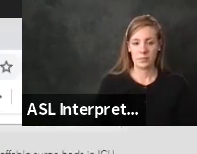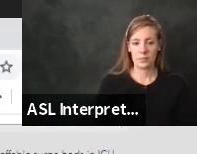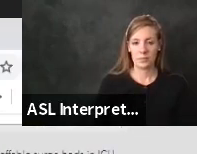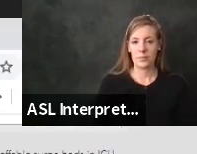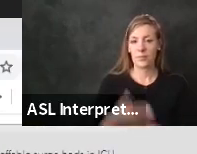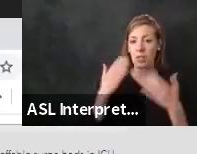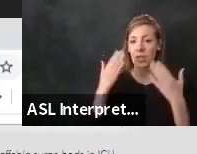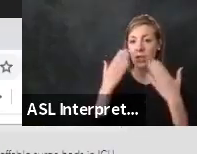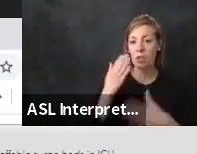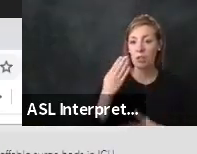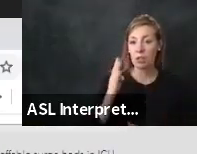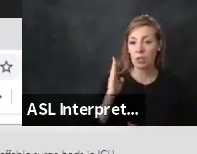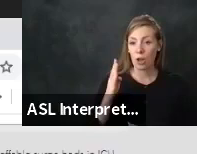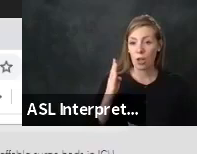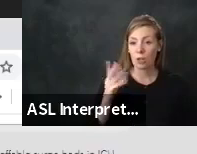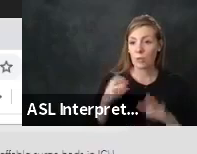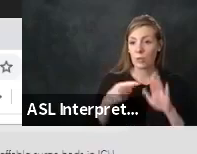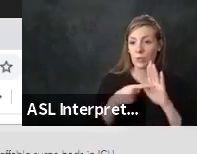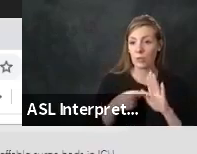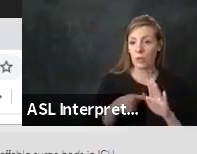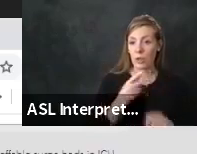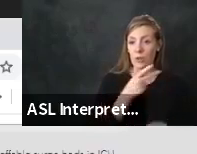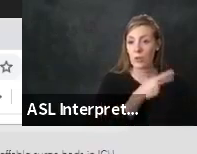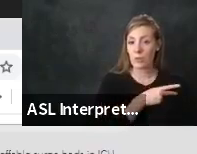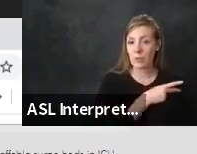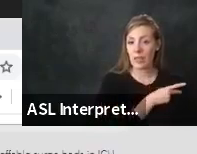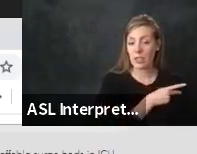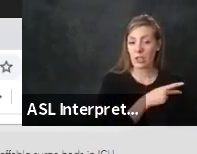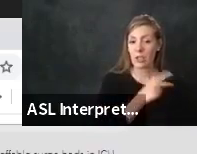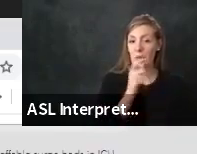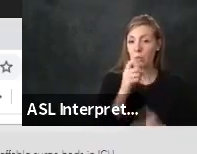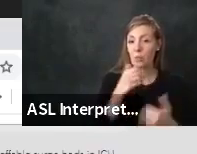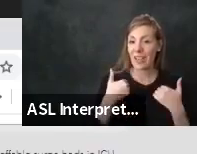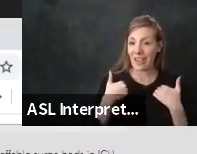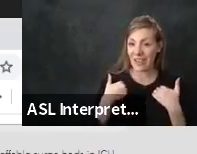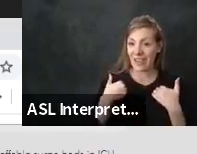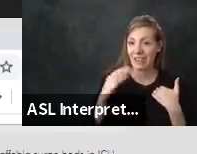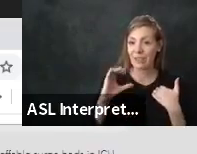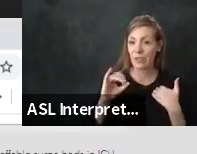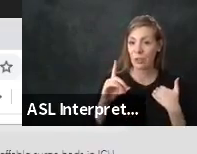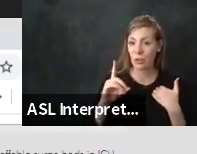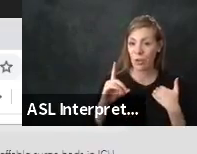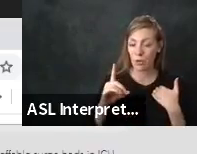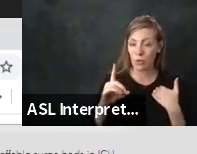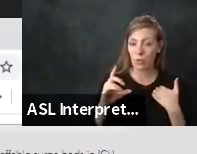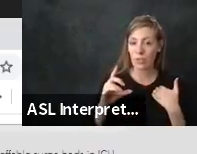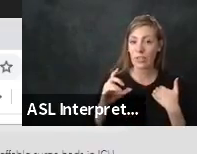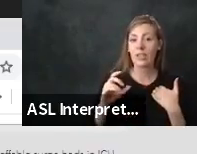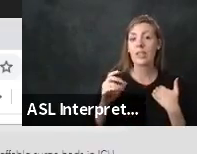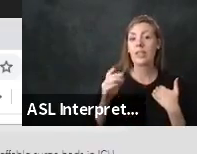This represents patients who are COVID positive. The light blue represents patients who were in the ICU for other reasons.